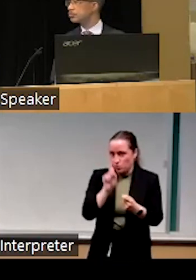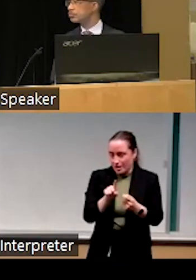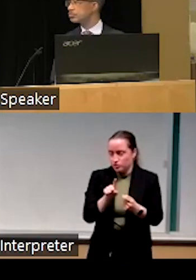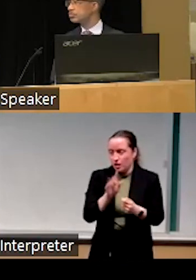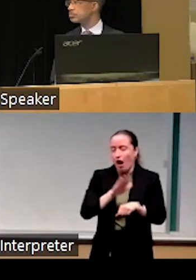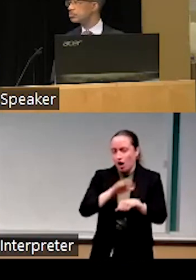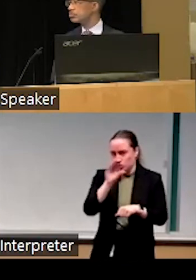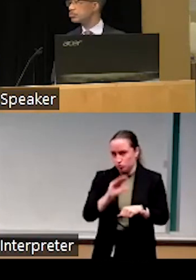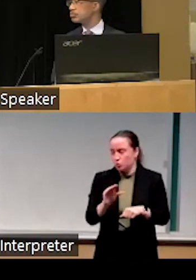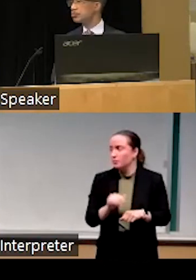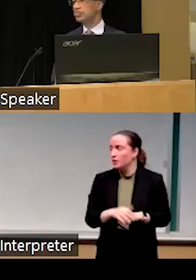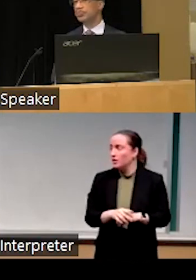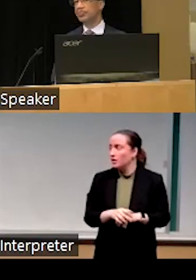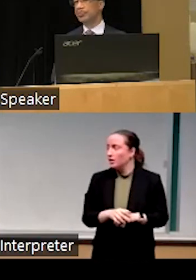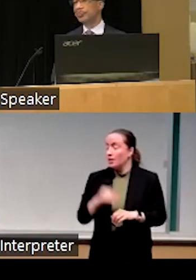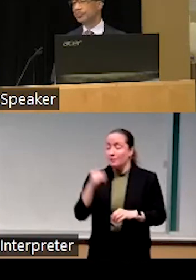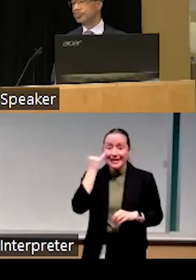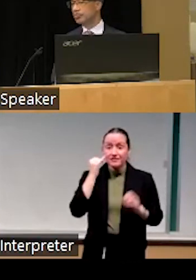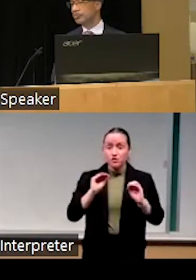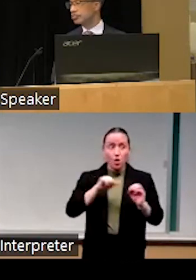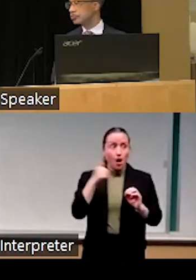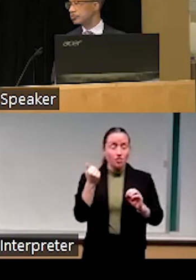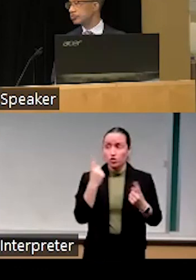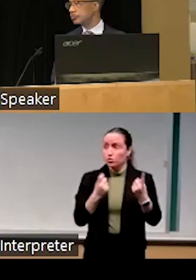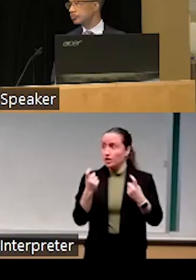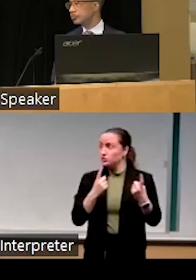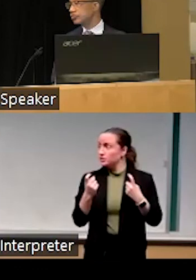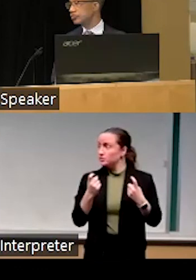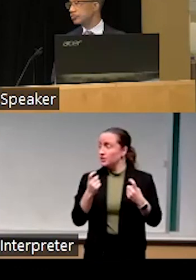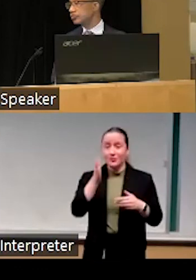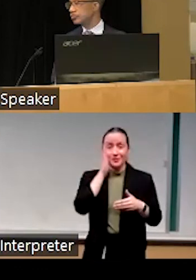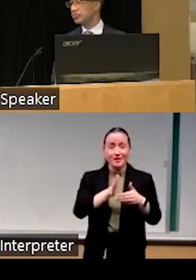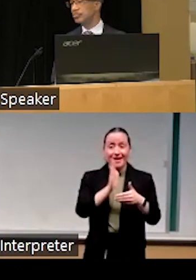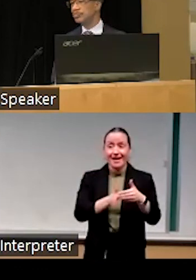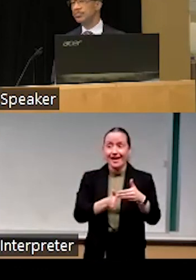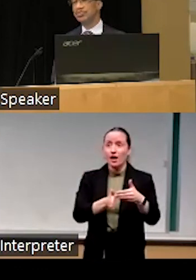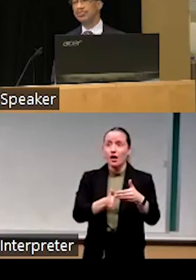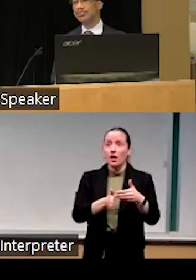if there's no other question we will end this today's crank oh yeah sorry